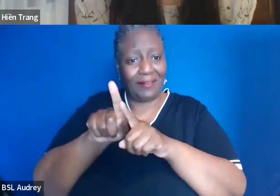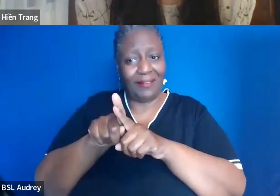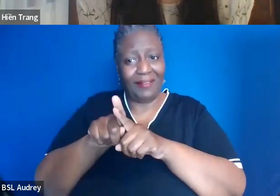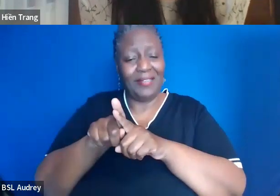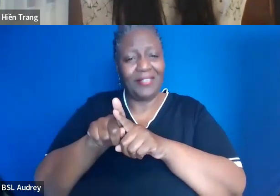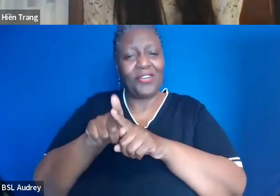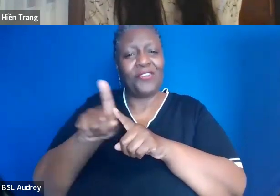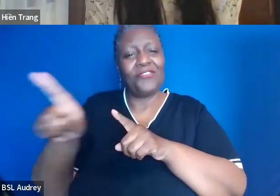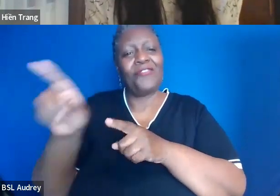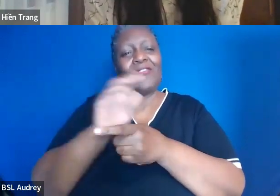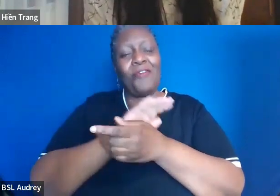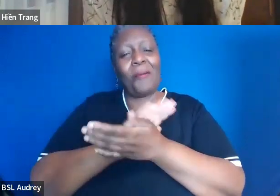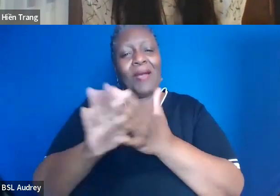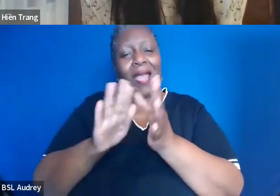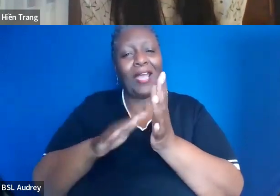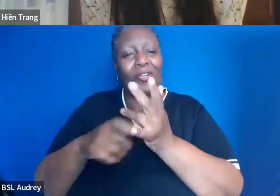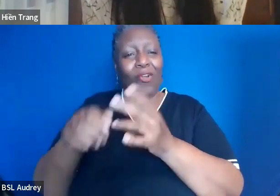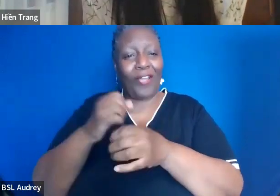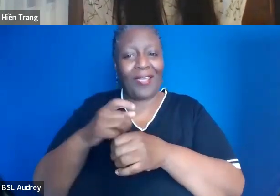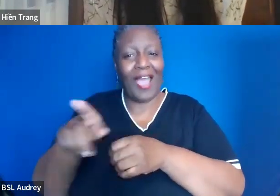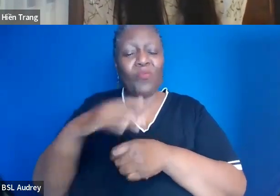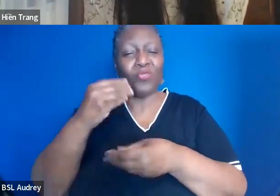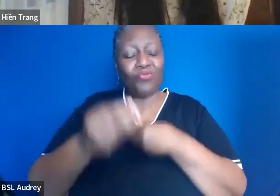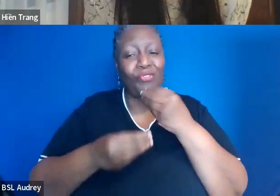um I'll just quickly read here Hiền Trang's bio Hiền Trang is